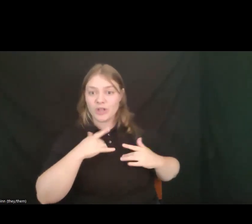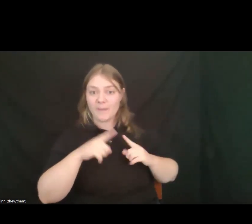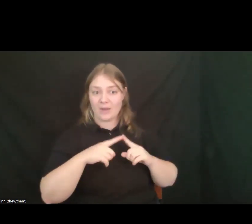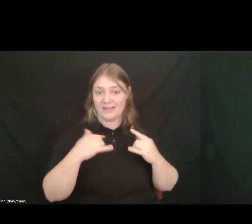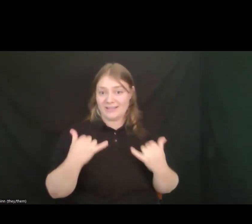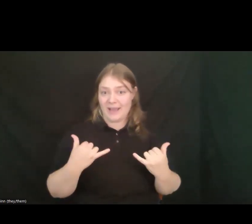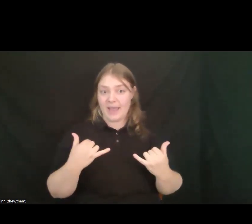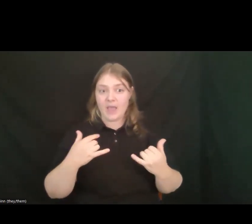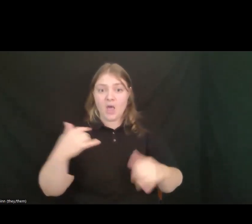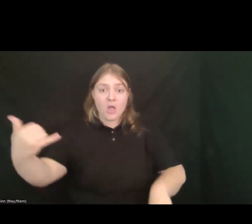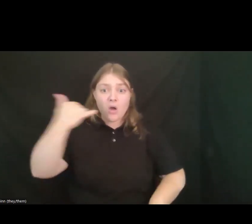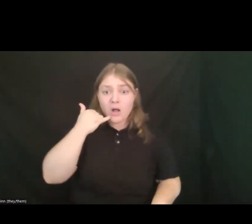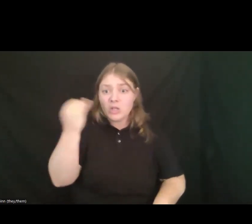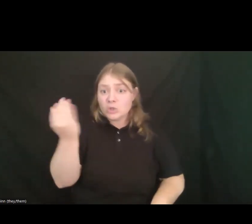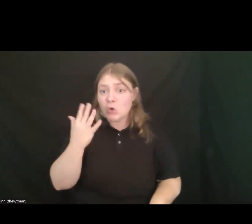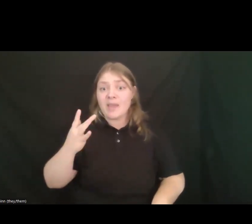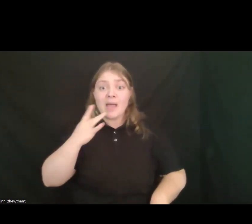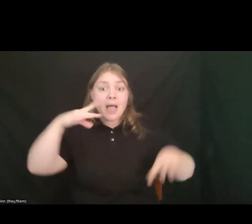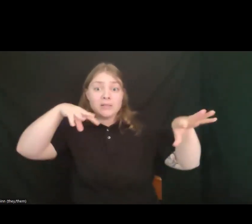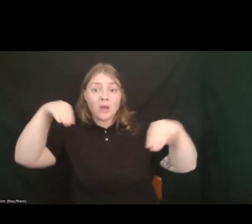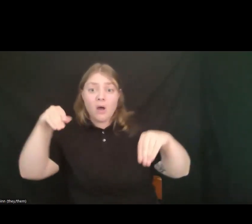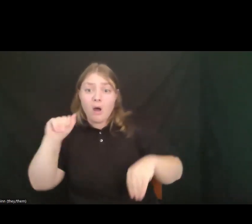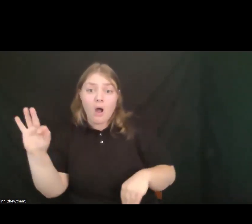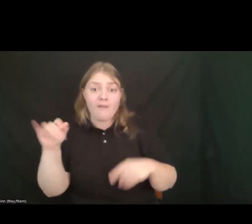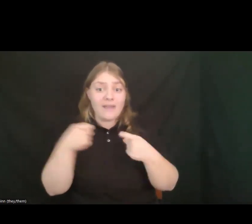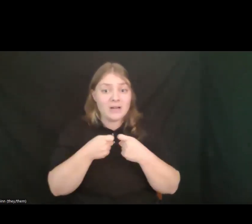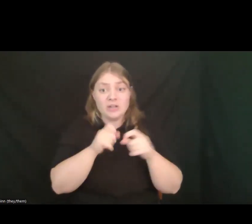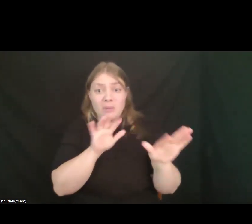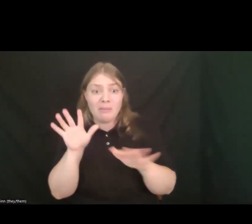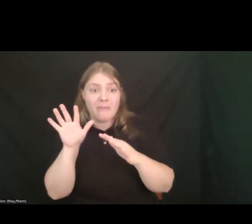called and told me my life are GNA be turned off and this is that you're going to appear to